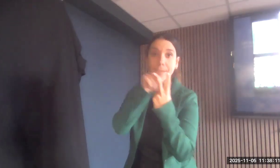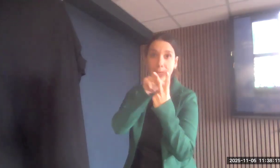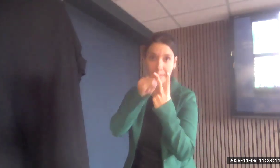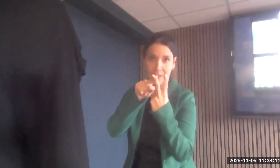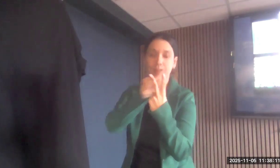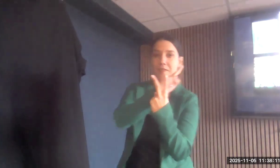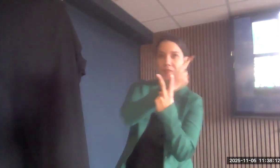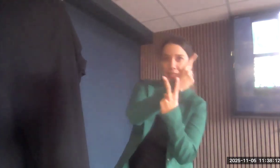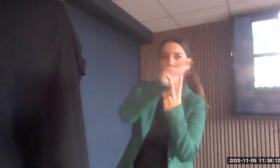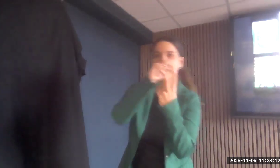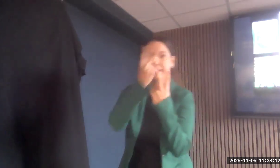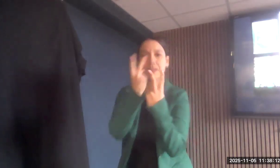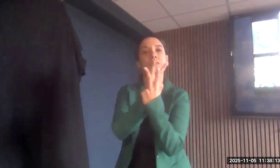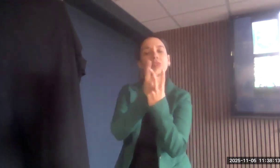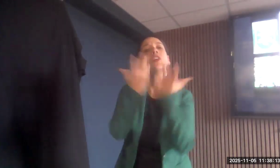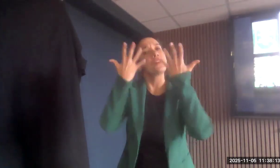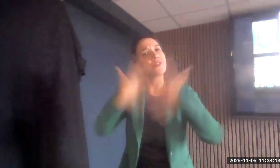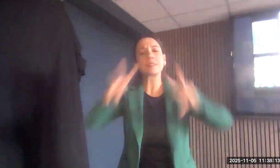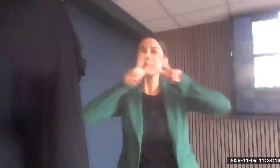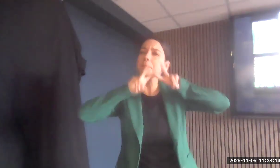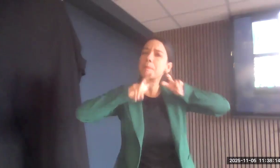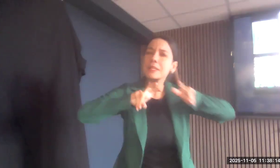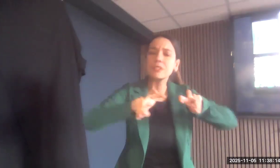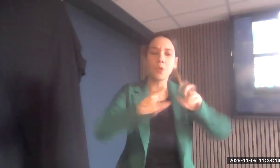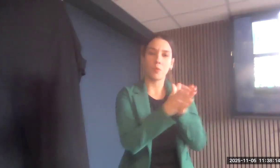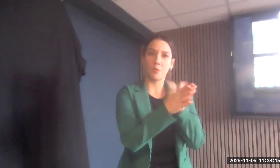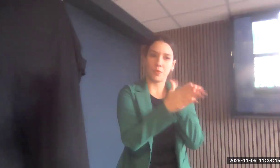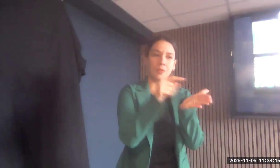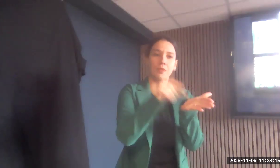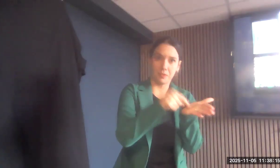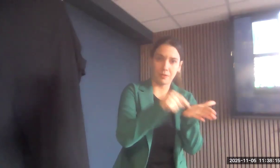So the first two women, and the second two are men.